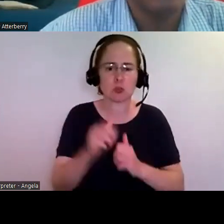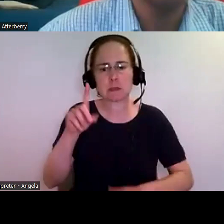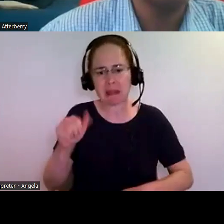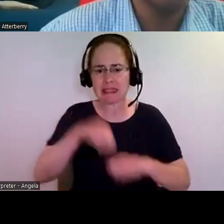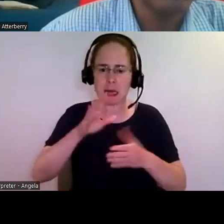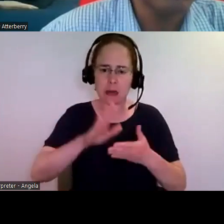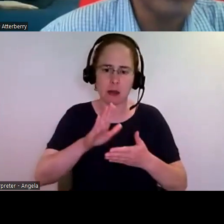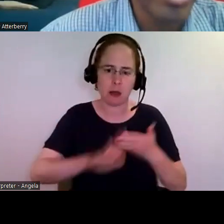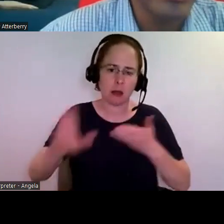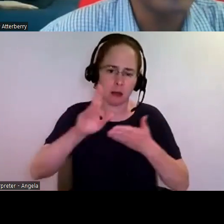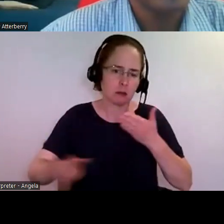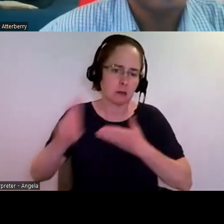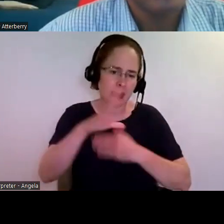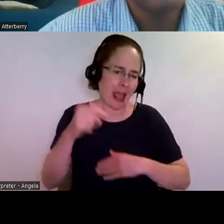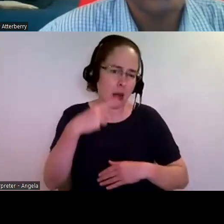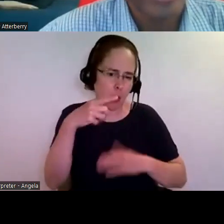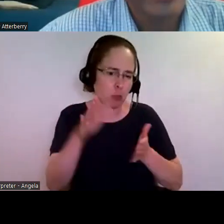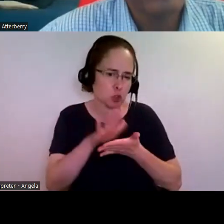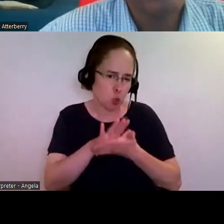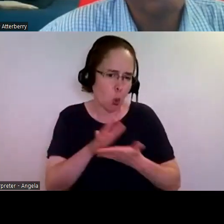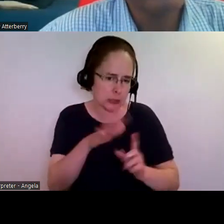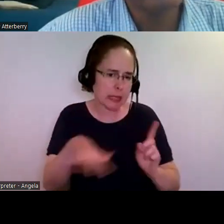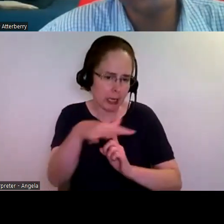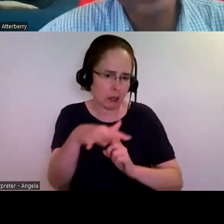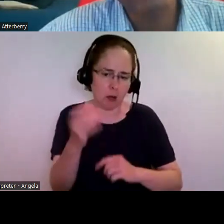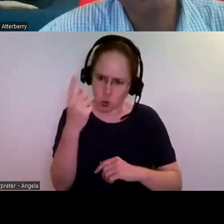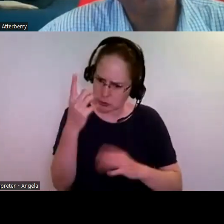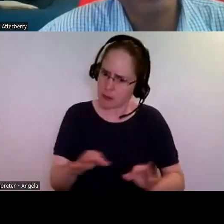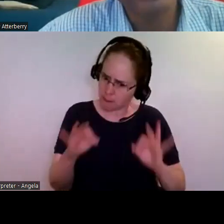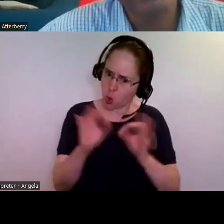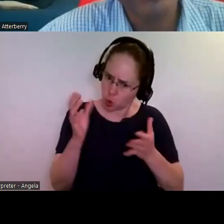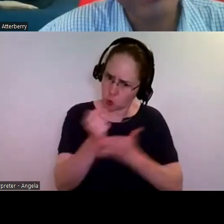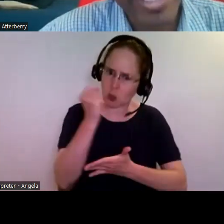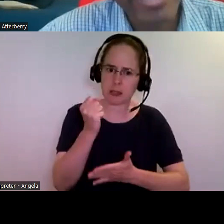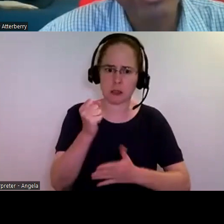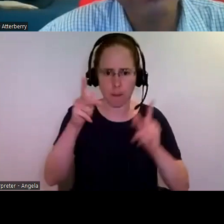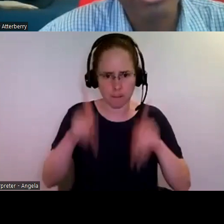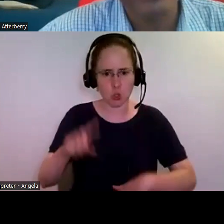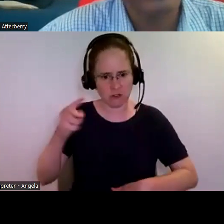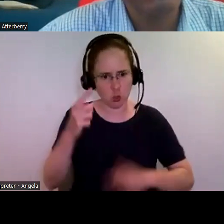and public school setting, understanding the importance of utilizing person first language,